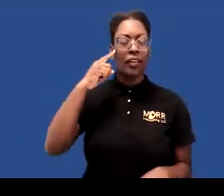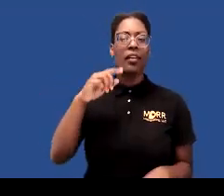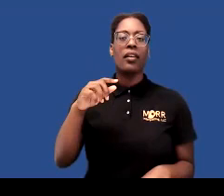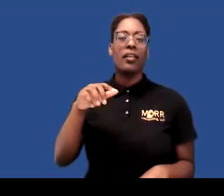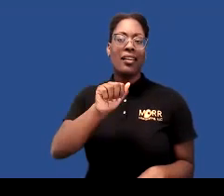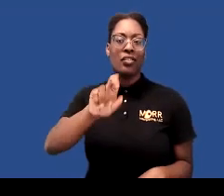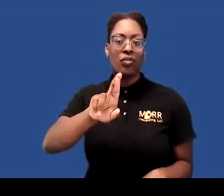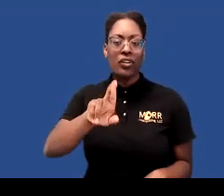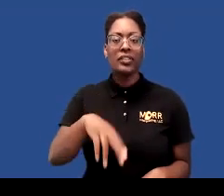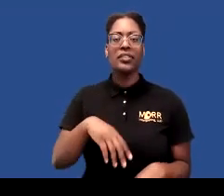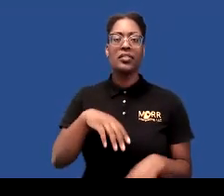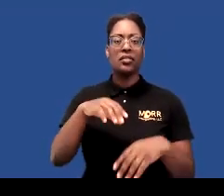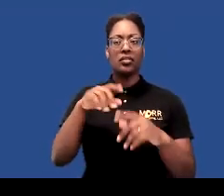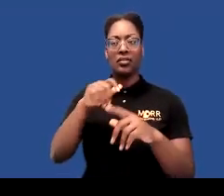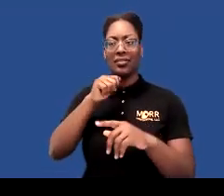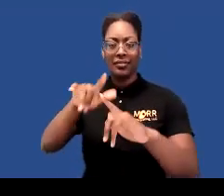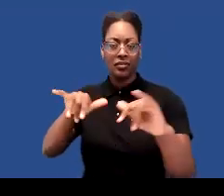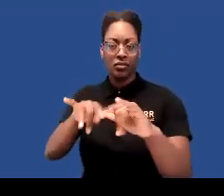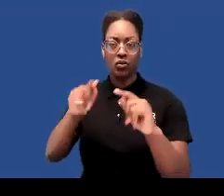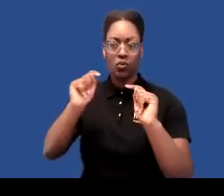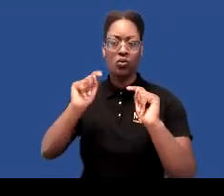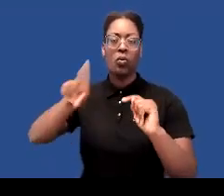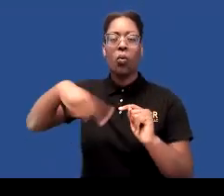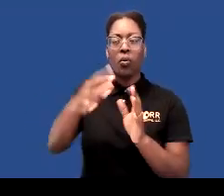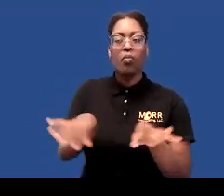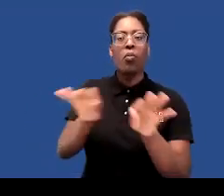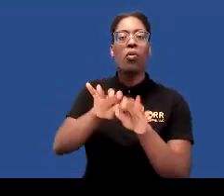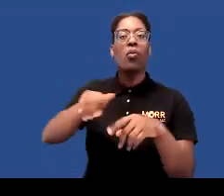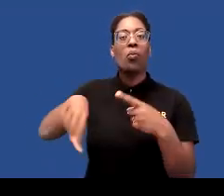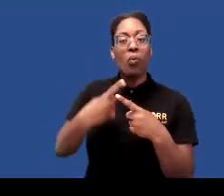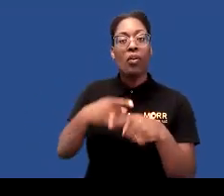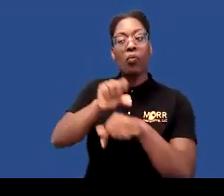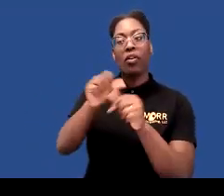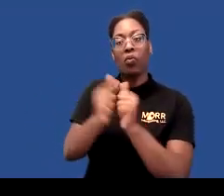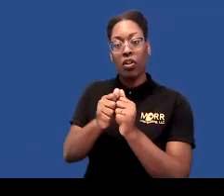"is important only when working with students of color. "As a result, "Consultants